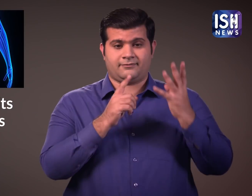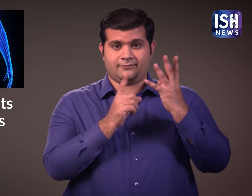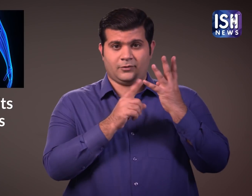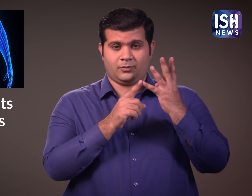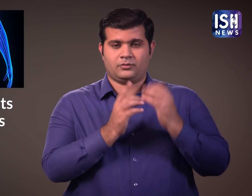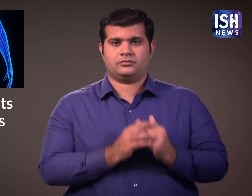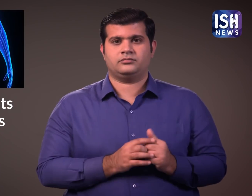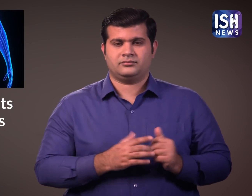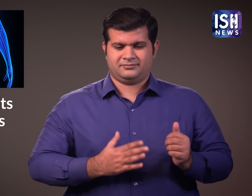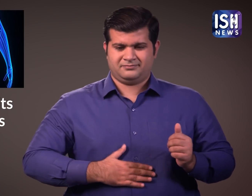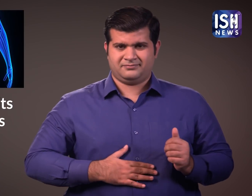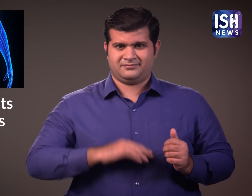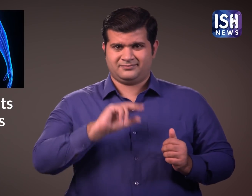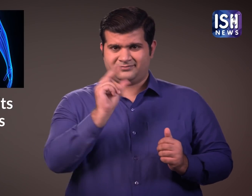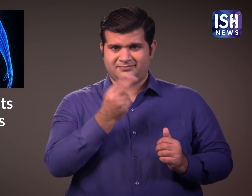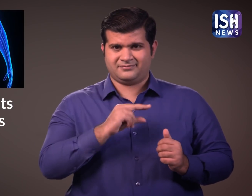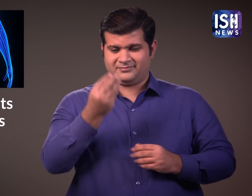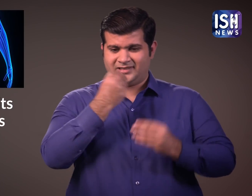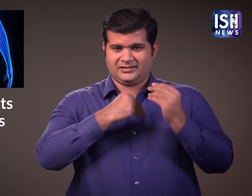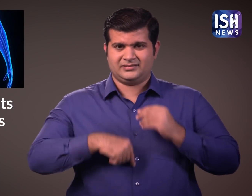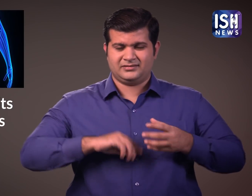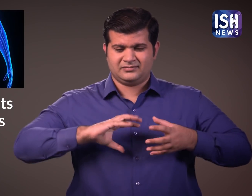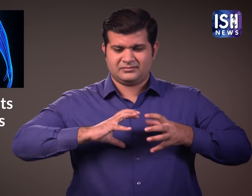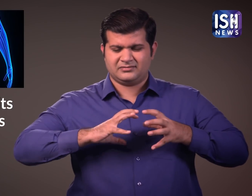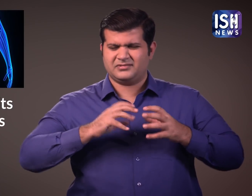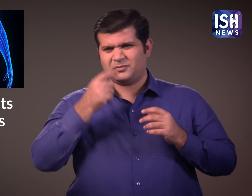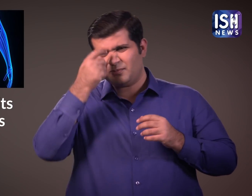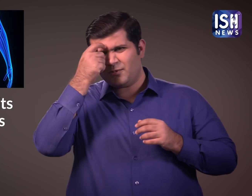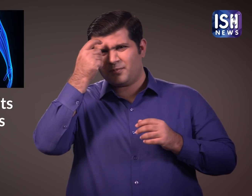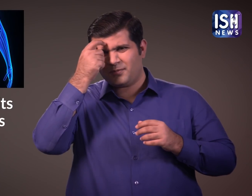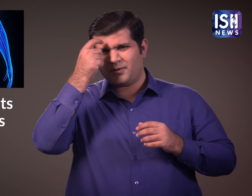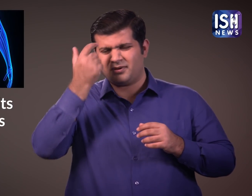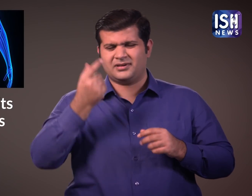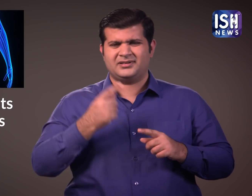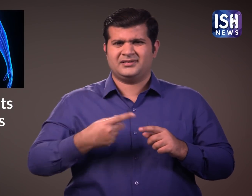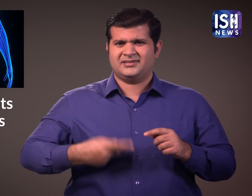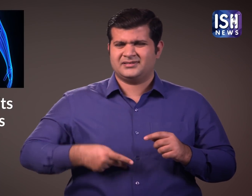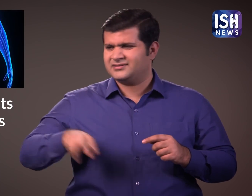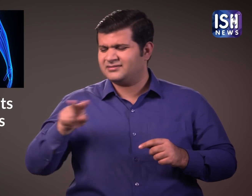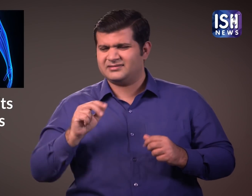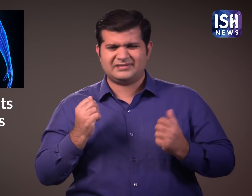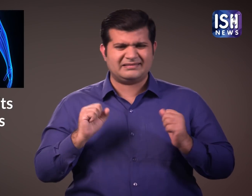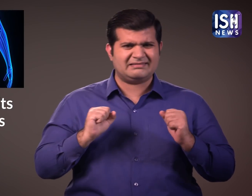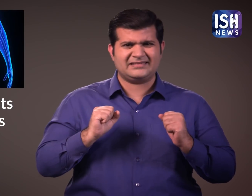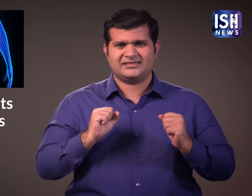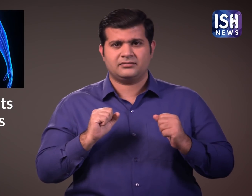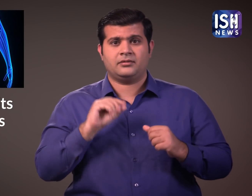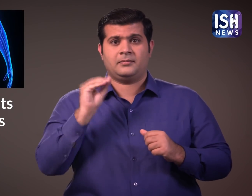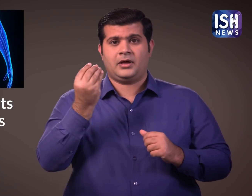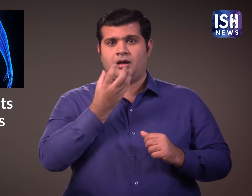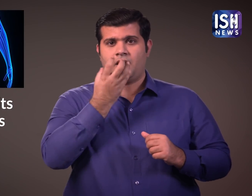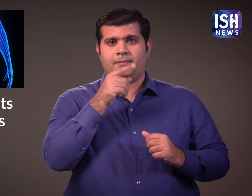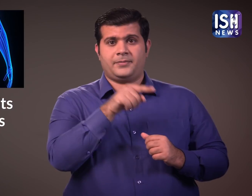4. Those who have digestion issues and constipation, can eat apples.